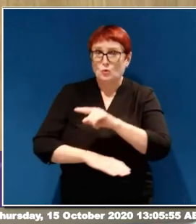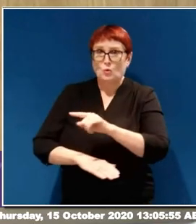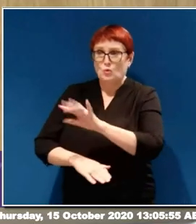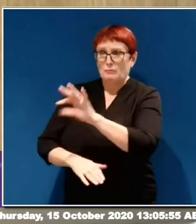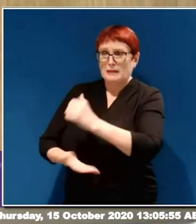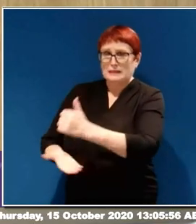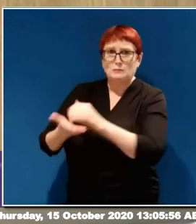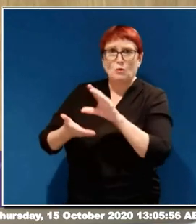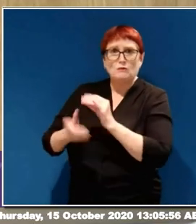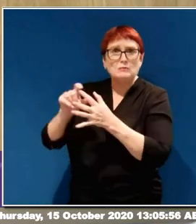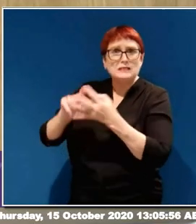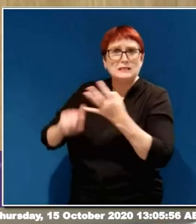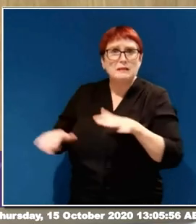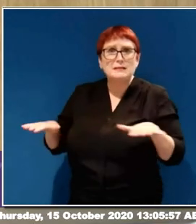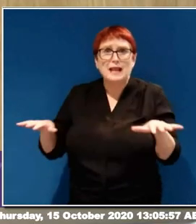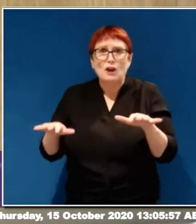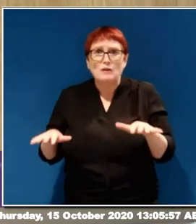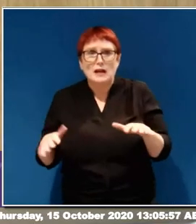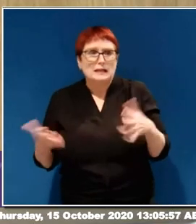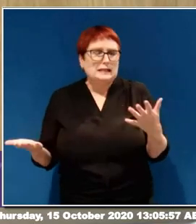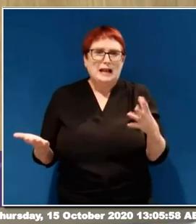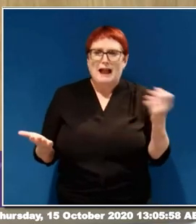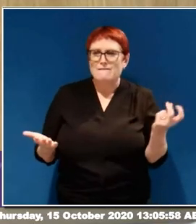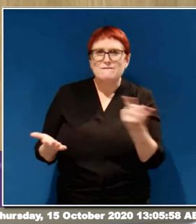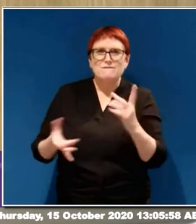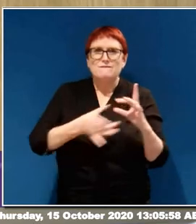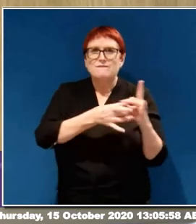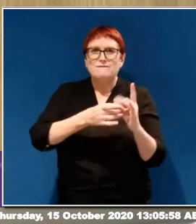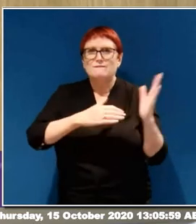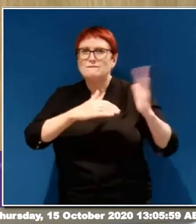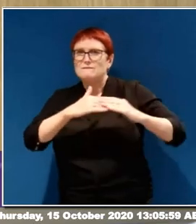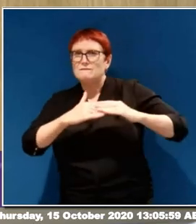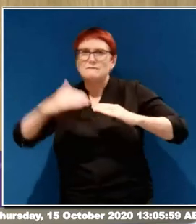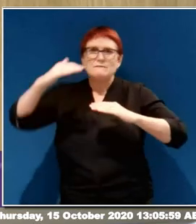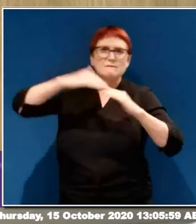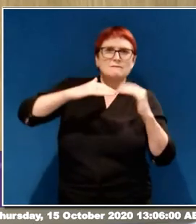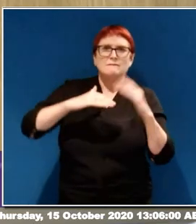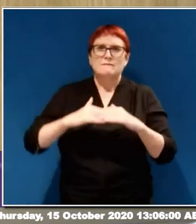interconnection is actually the question as opposed to either/or.